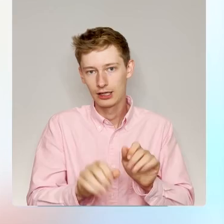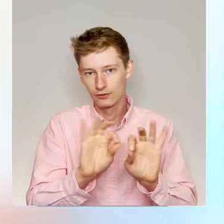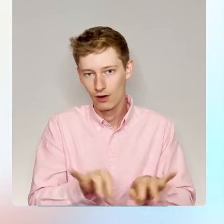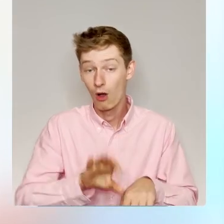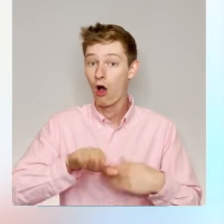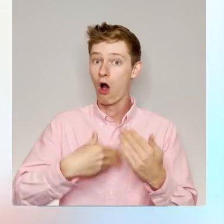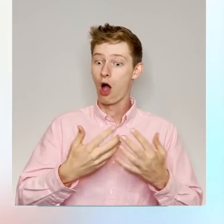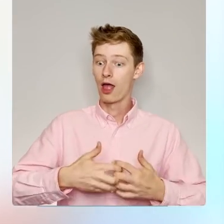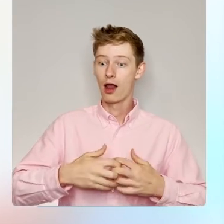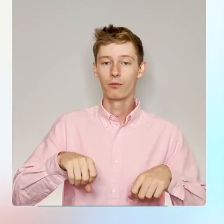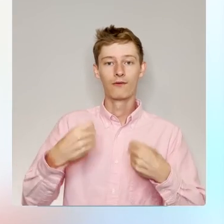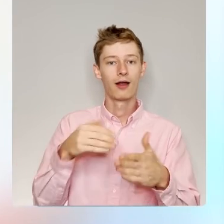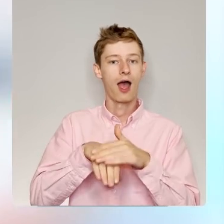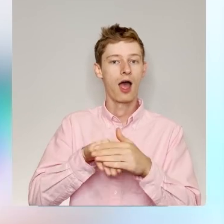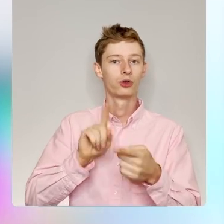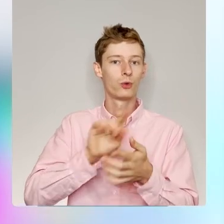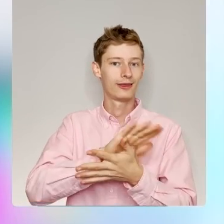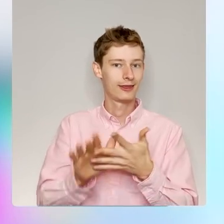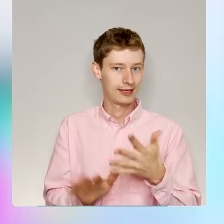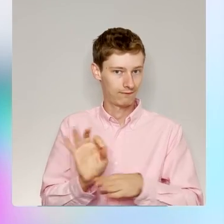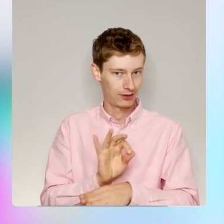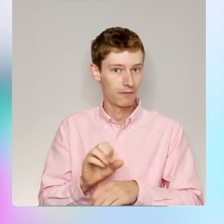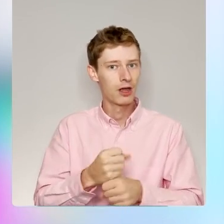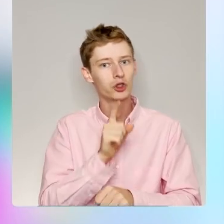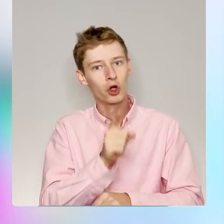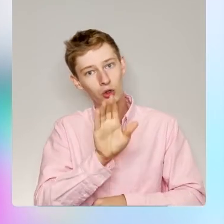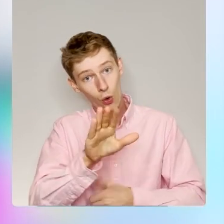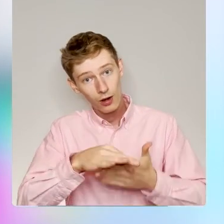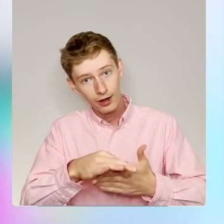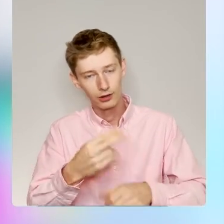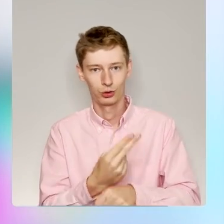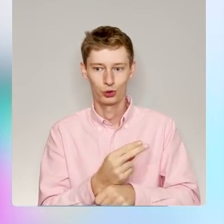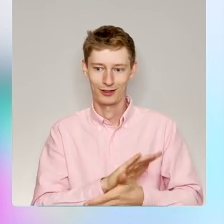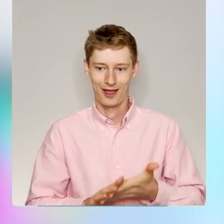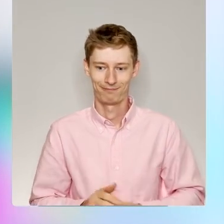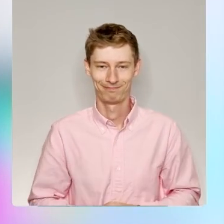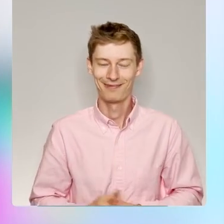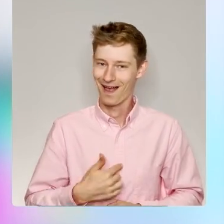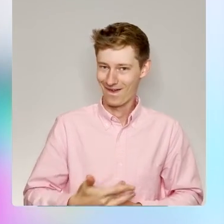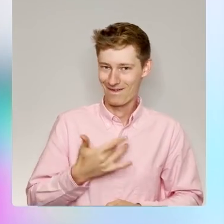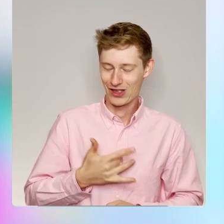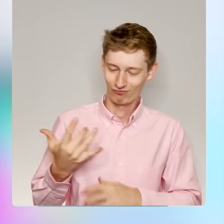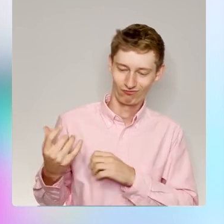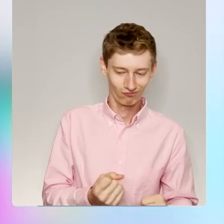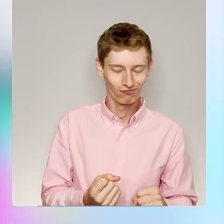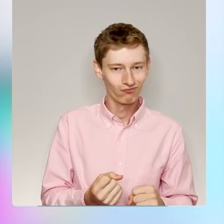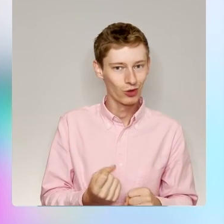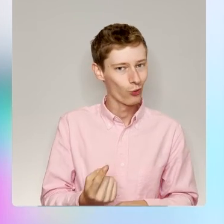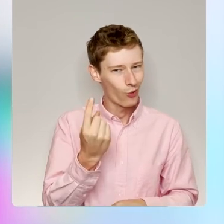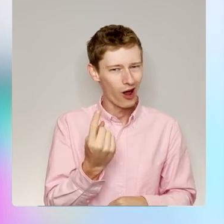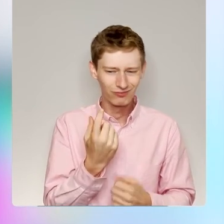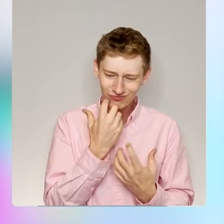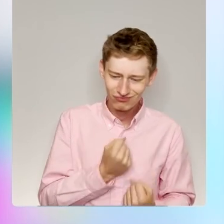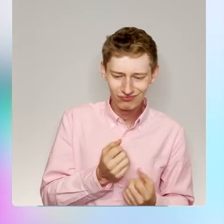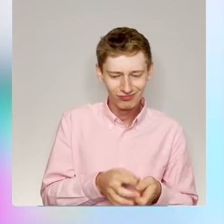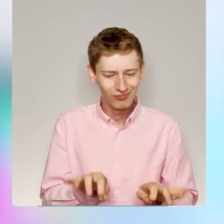but you need to make sure your content is using them. I feel strongly that one of the most valuable things anyone can add to their development process